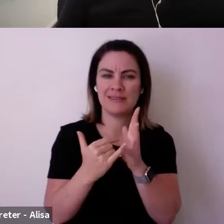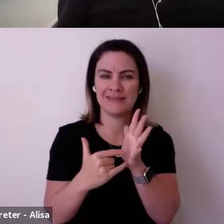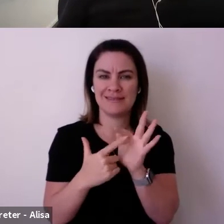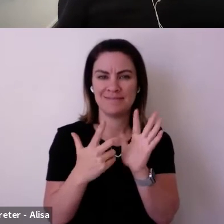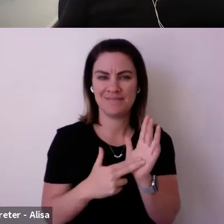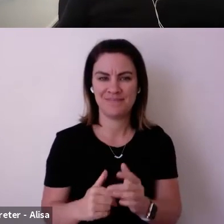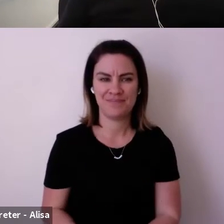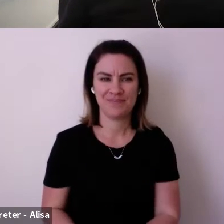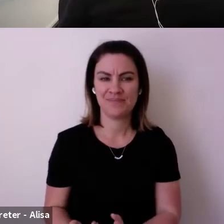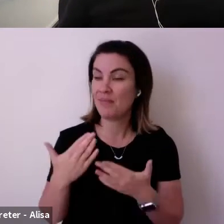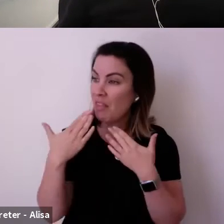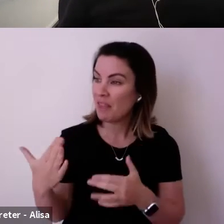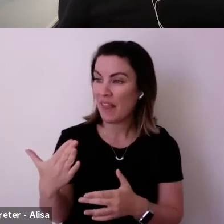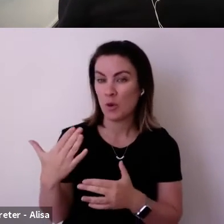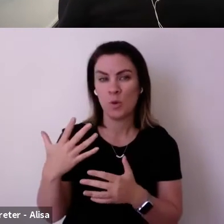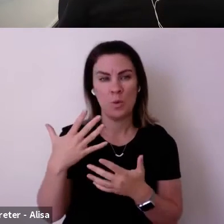It is great to see the history .